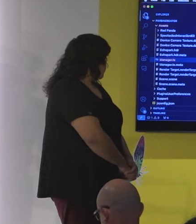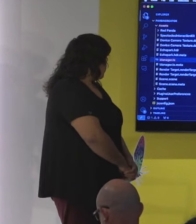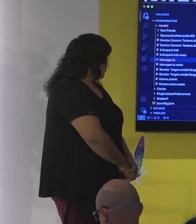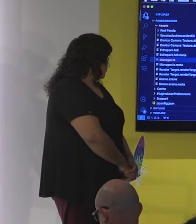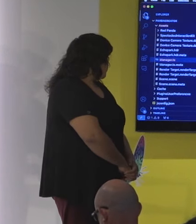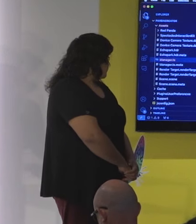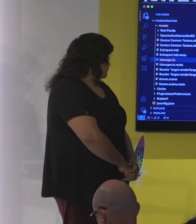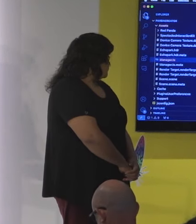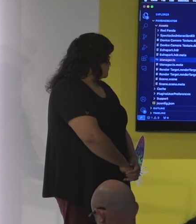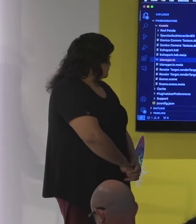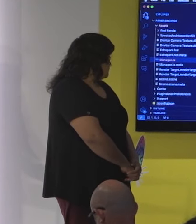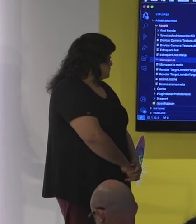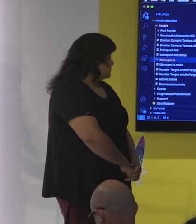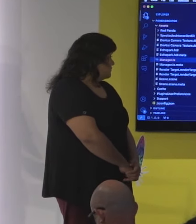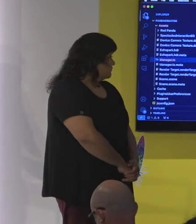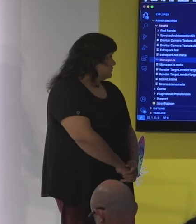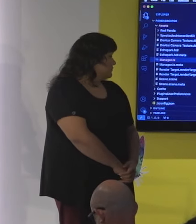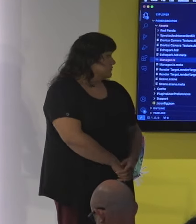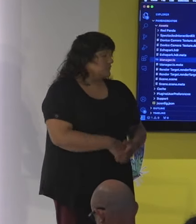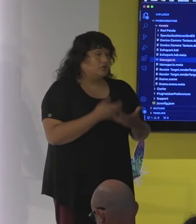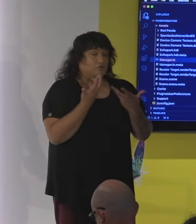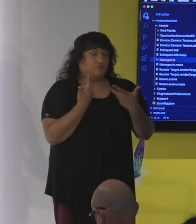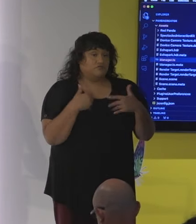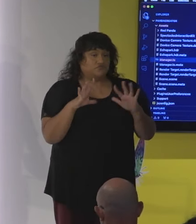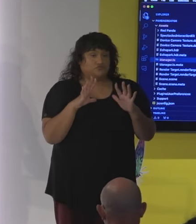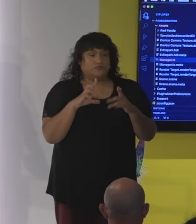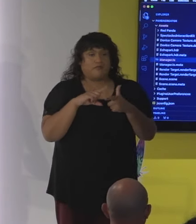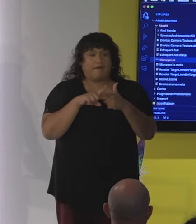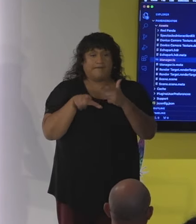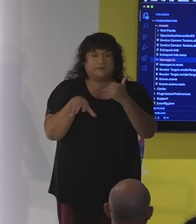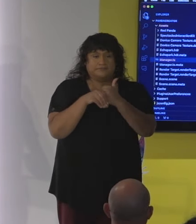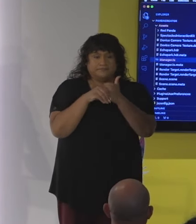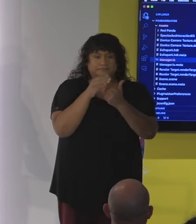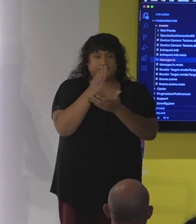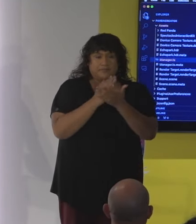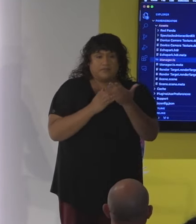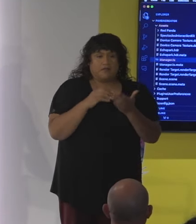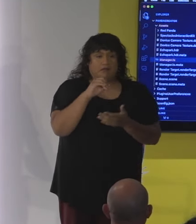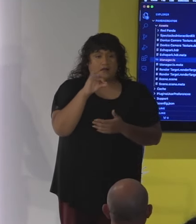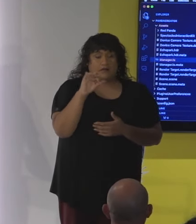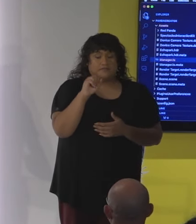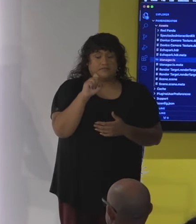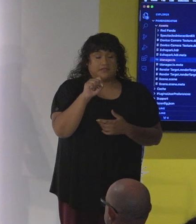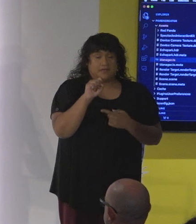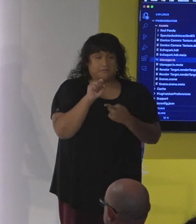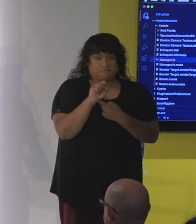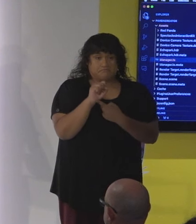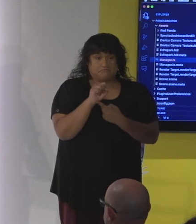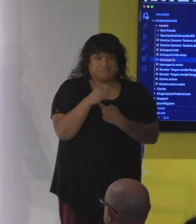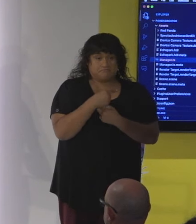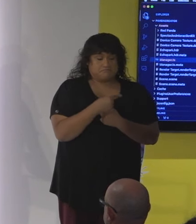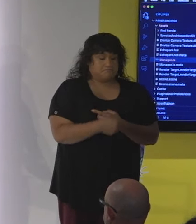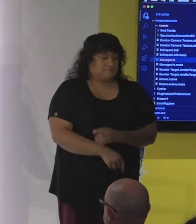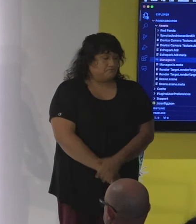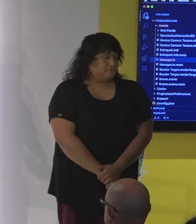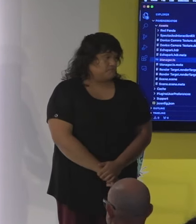And then, I want to add these offsets to get a total offset. (keys clacking)